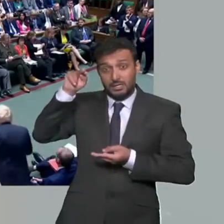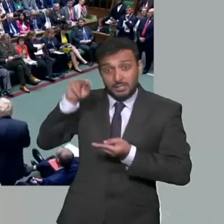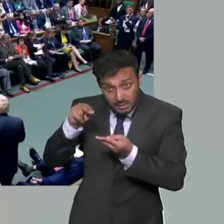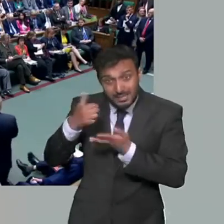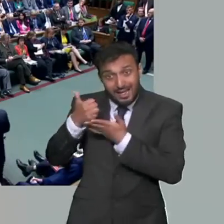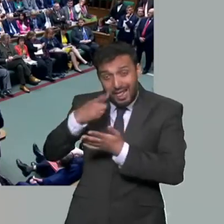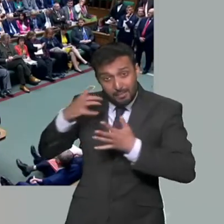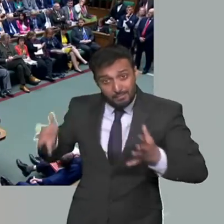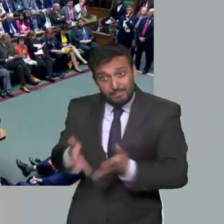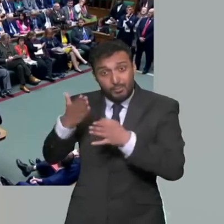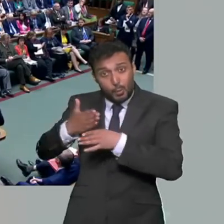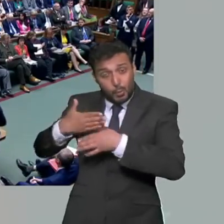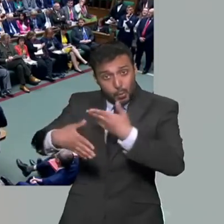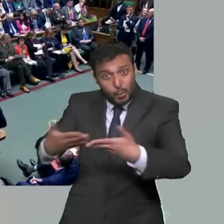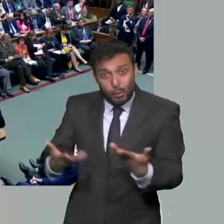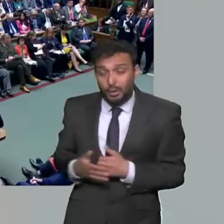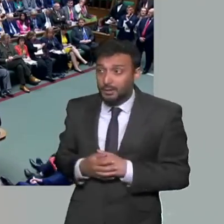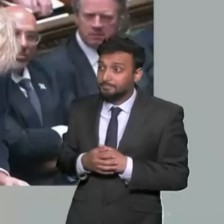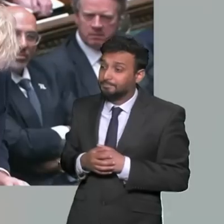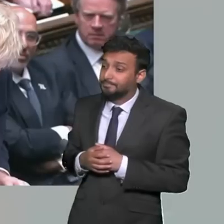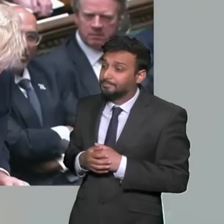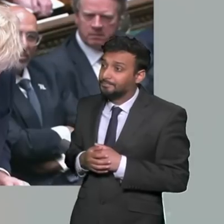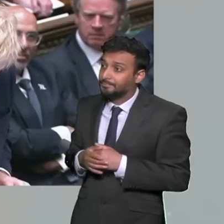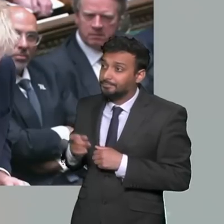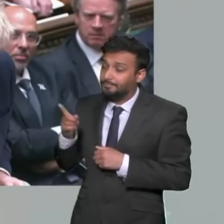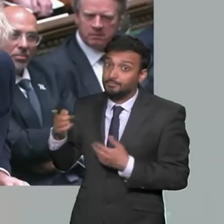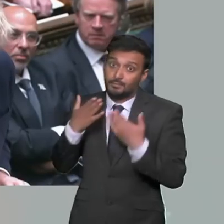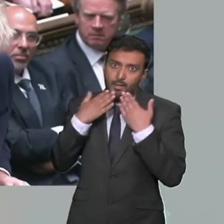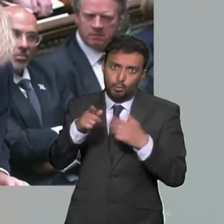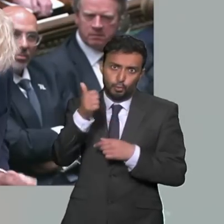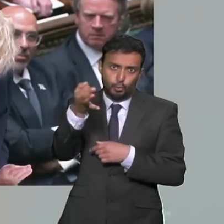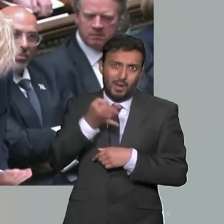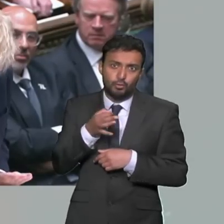The Prime Minister I thank the hon. Member for his excellent question.